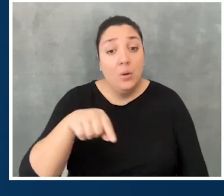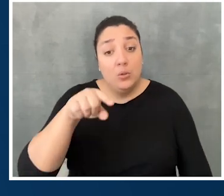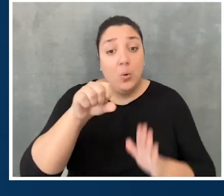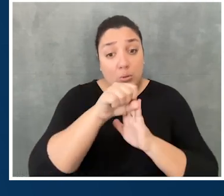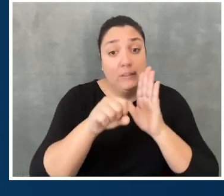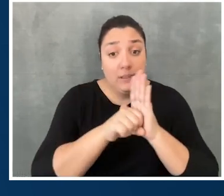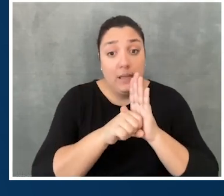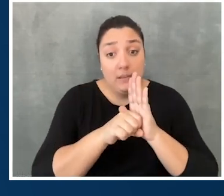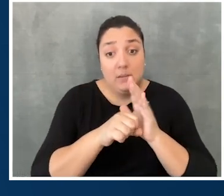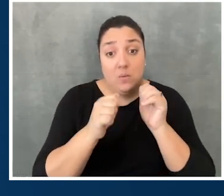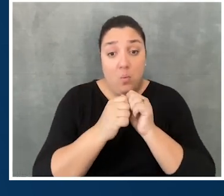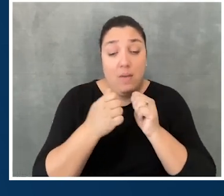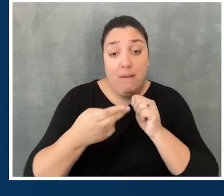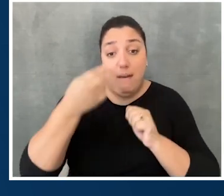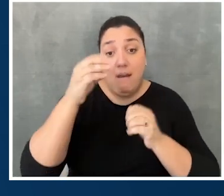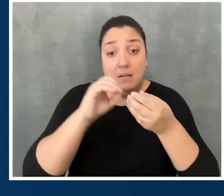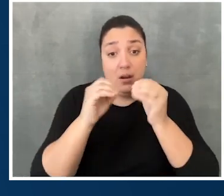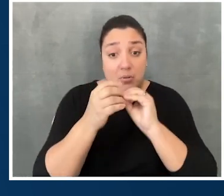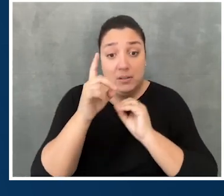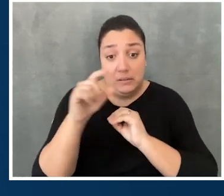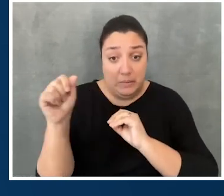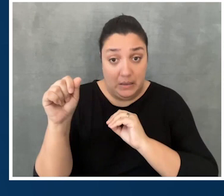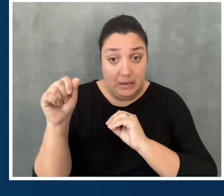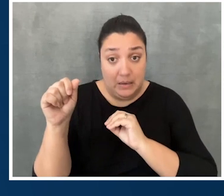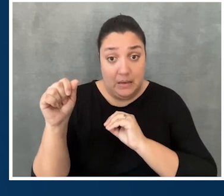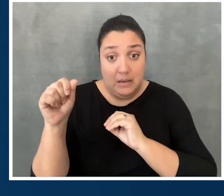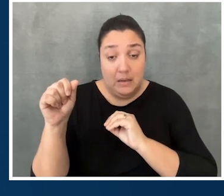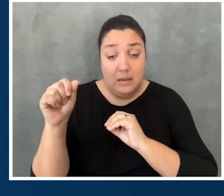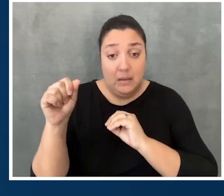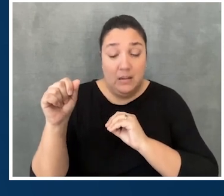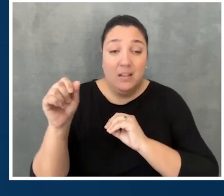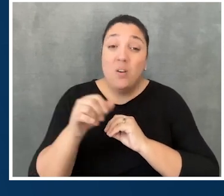are also the states with the highest abortion restrictions.